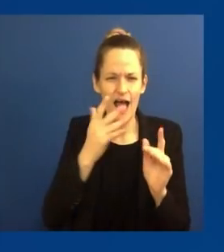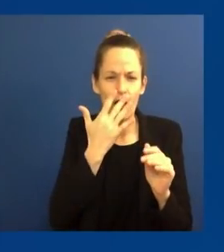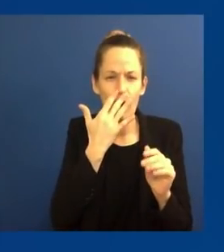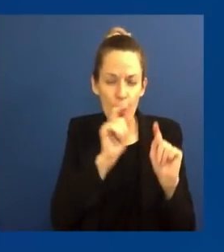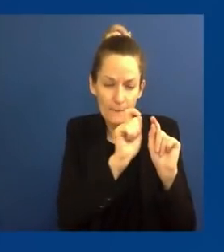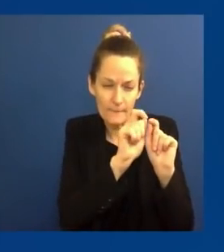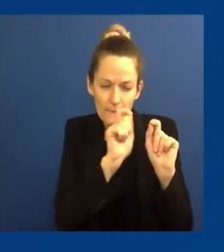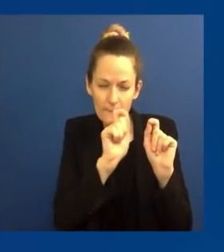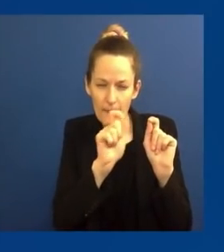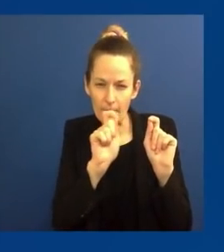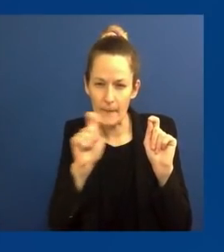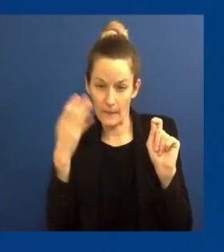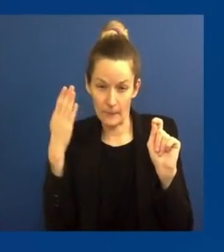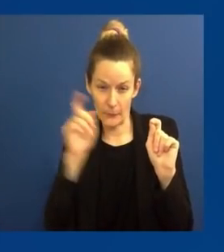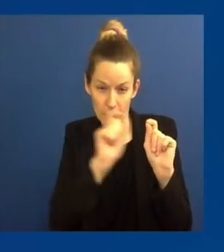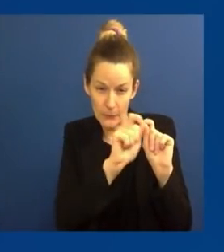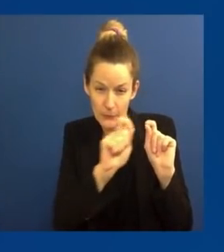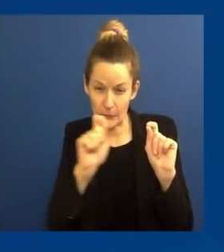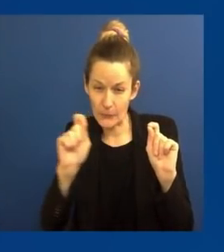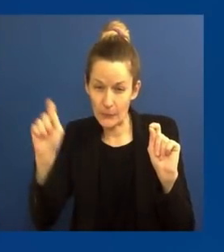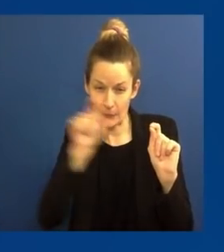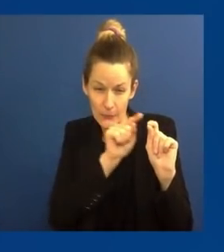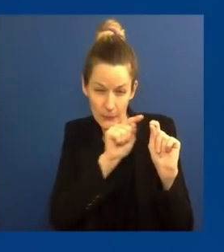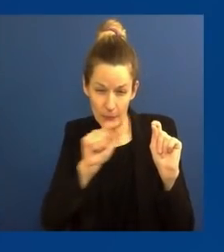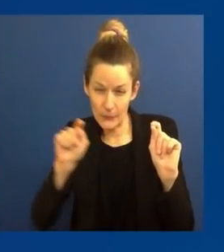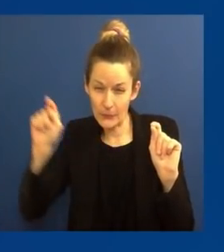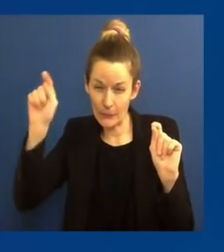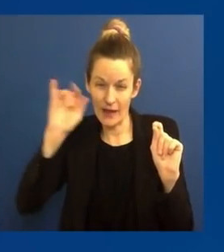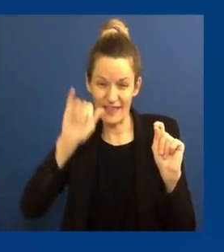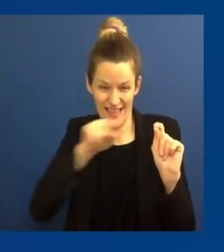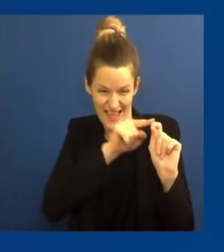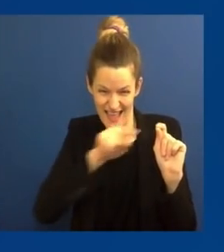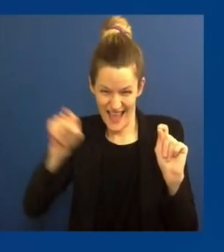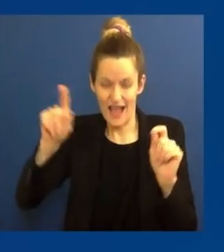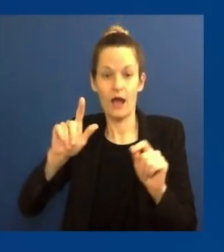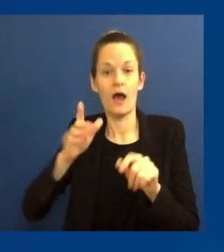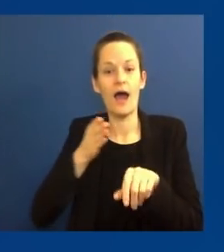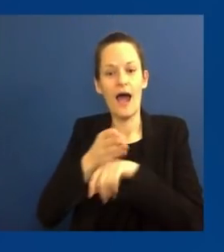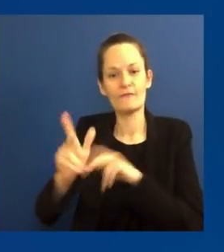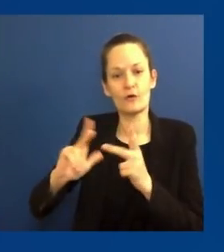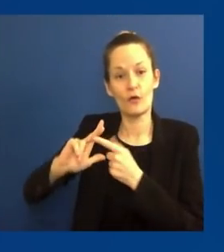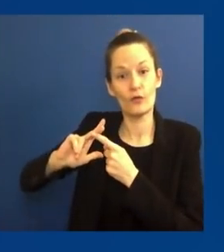who have received their booster dose, represented by the solid blue line at the bottom of the graph.